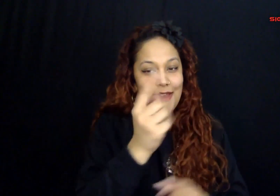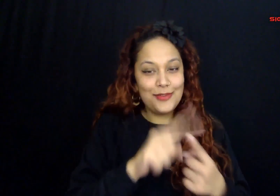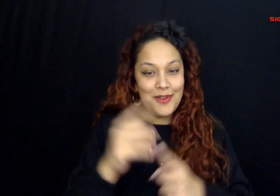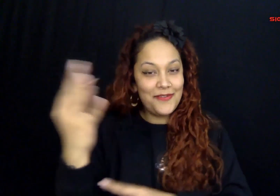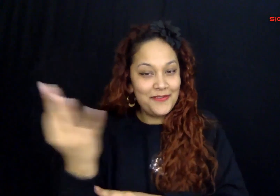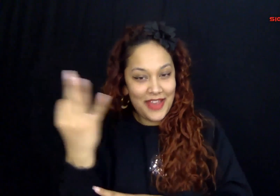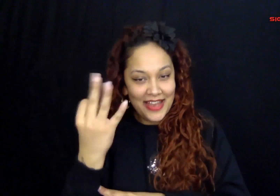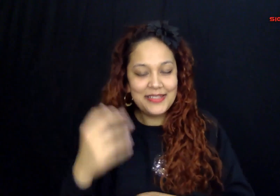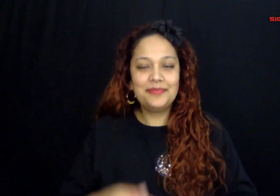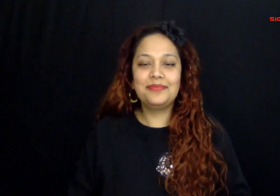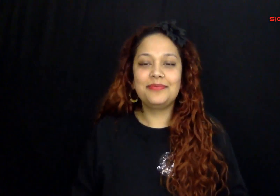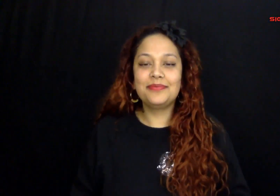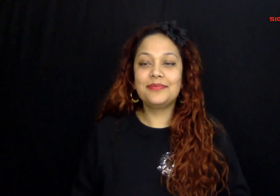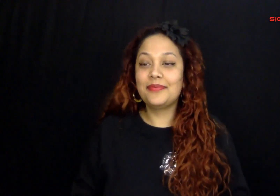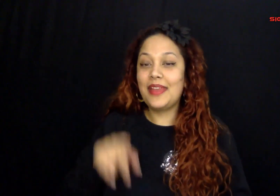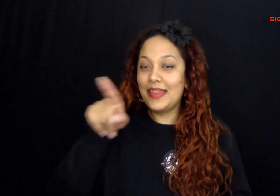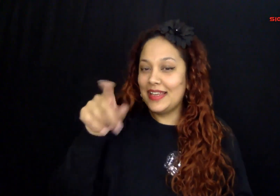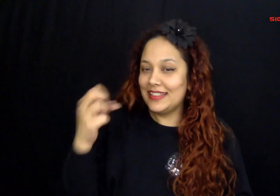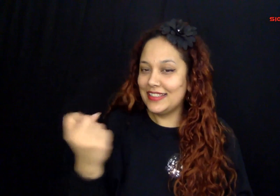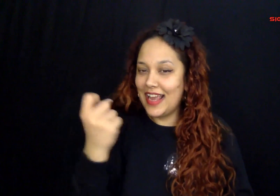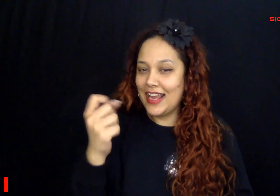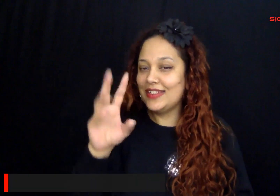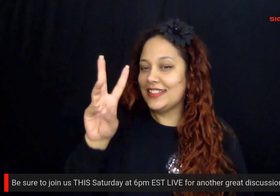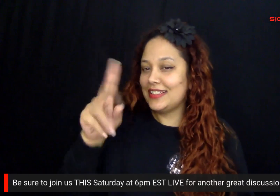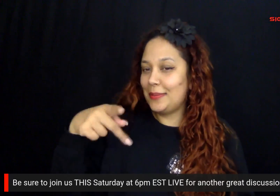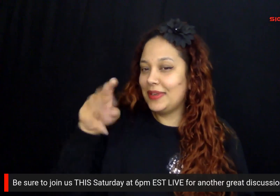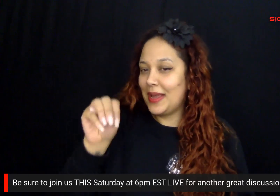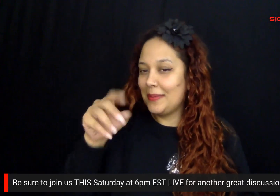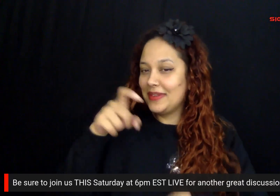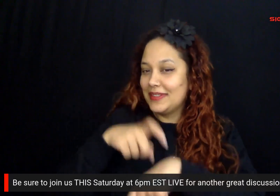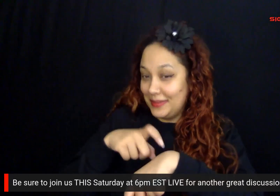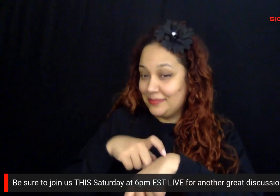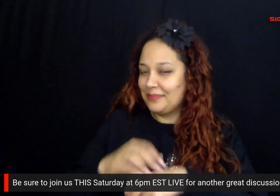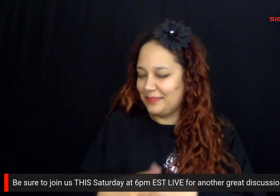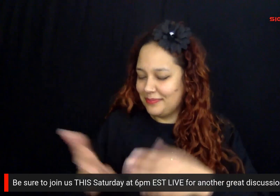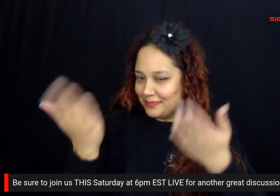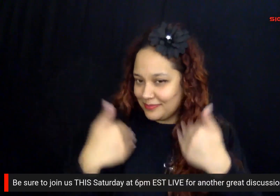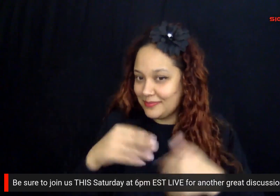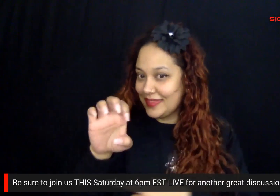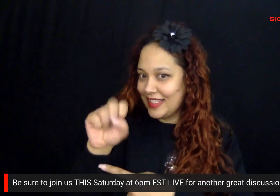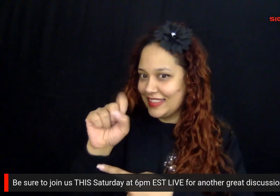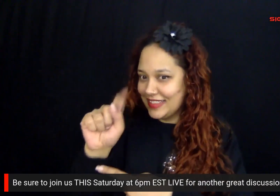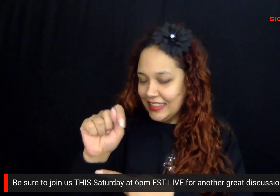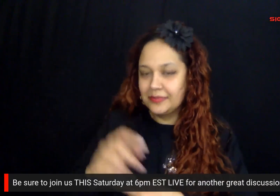Sign1News will be broadcasting updates Monday through Friday then this Saturday at 6 PM Eastern